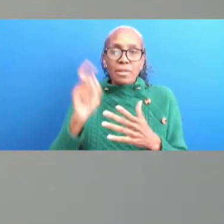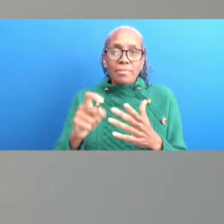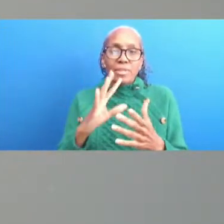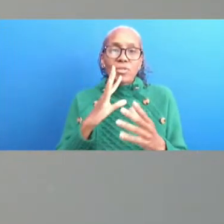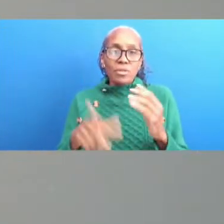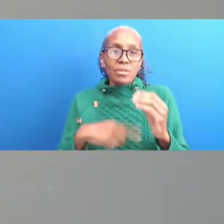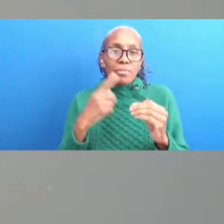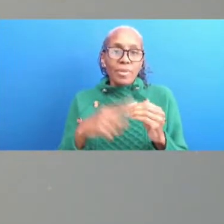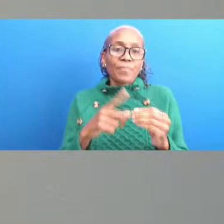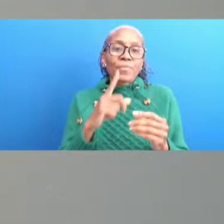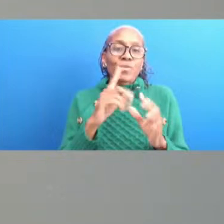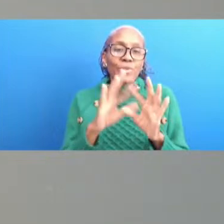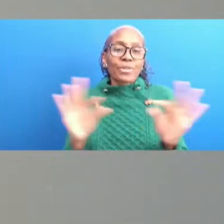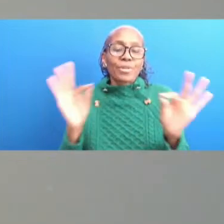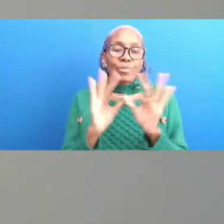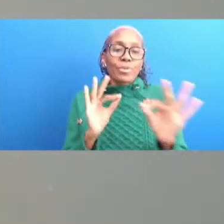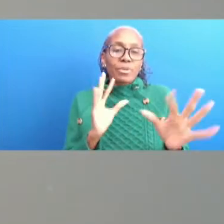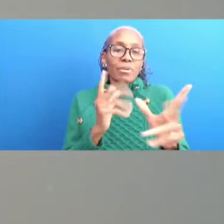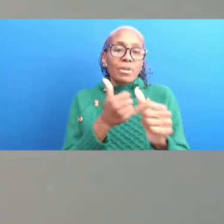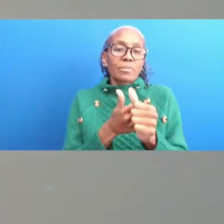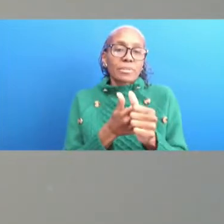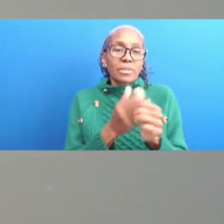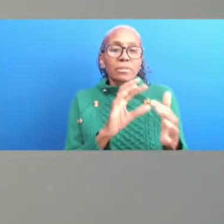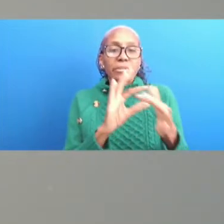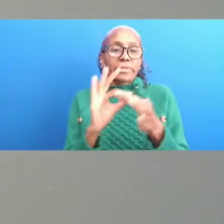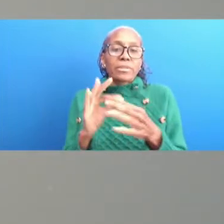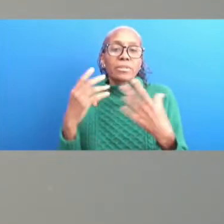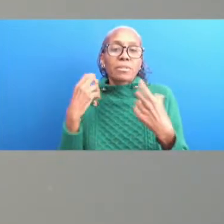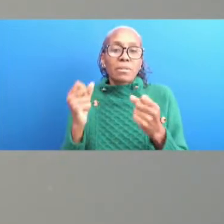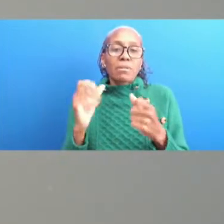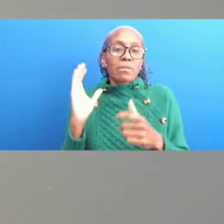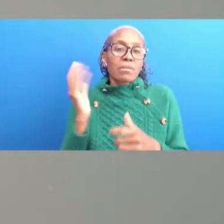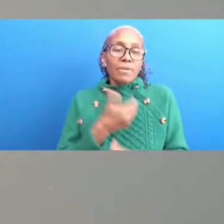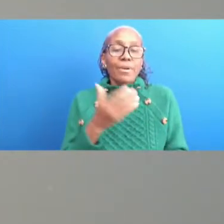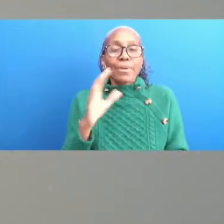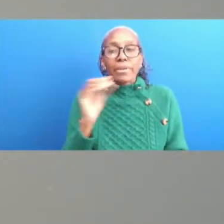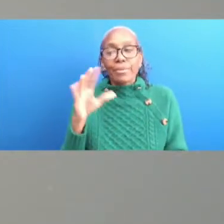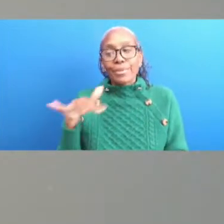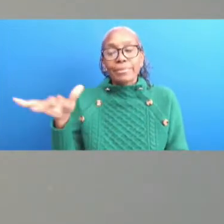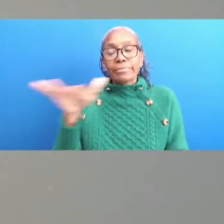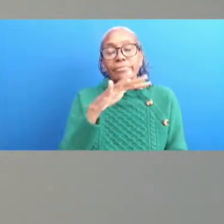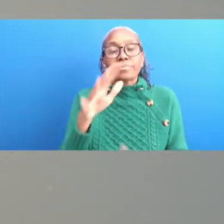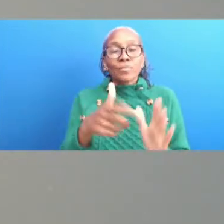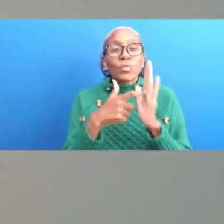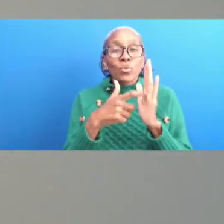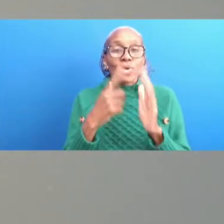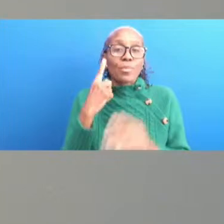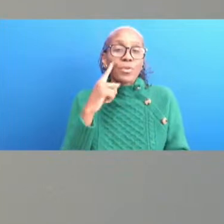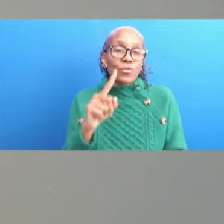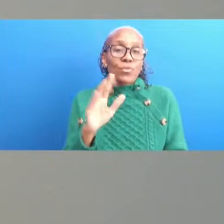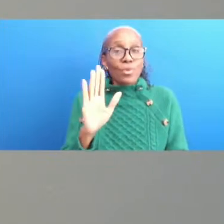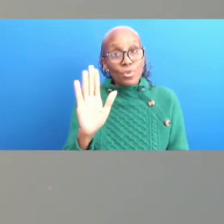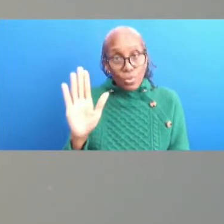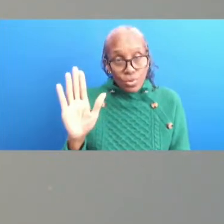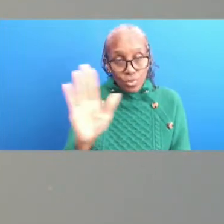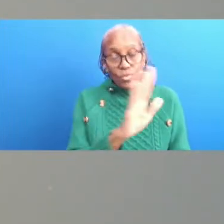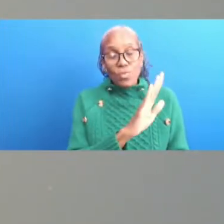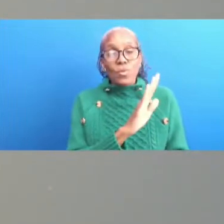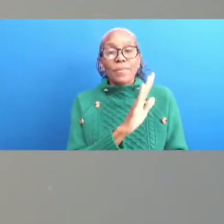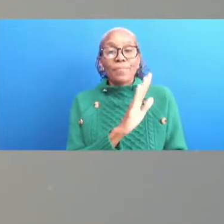A LONG TIME ABOUT THINGS I MUST TALK ABOUT BUT REALLY IMPORTANT